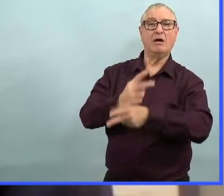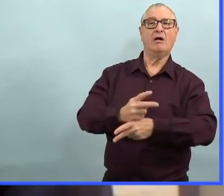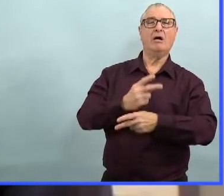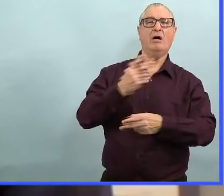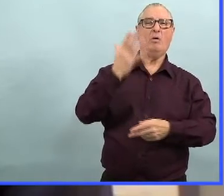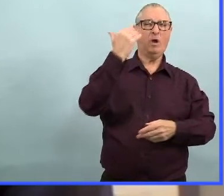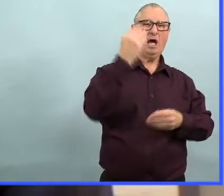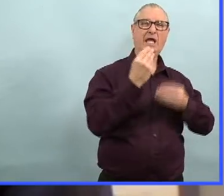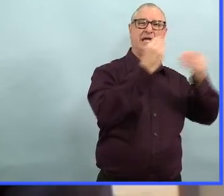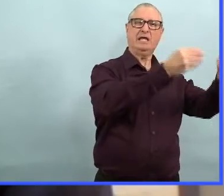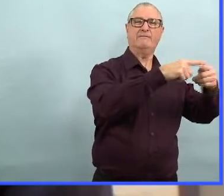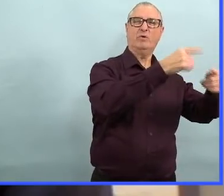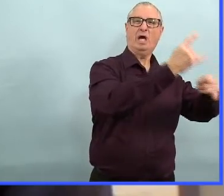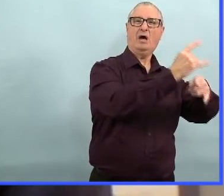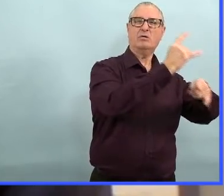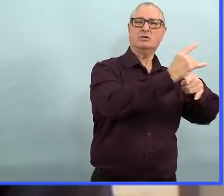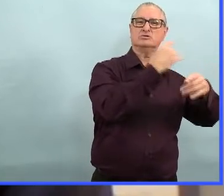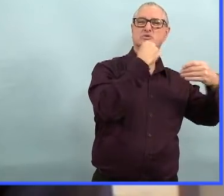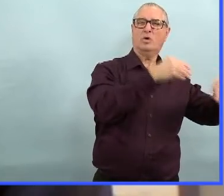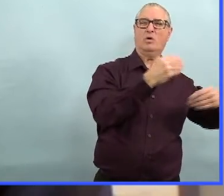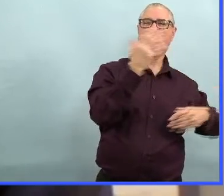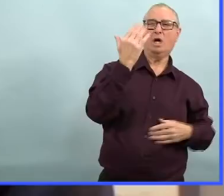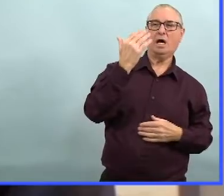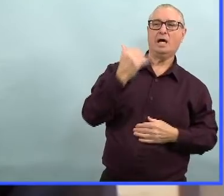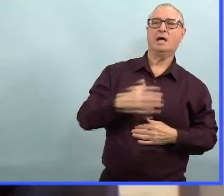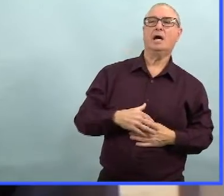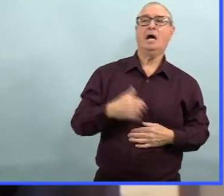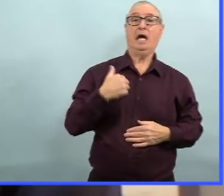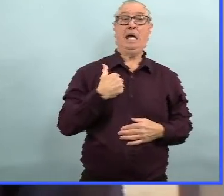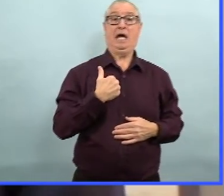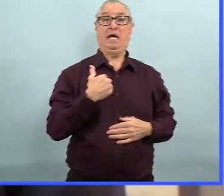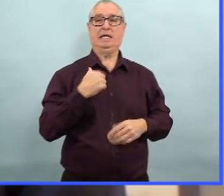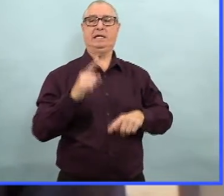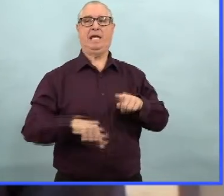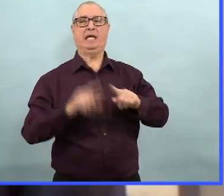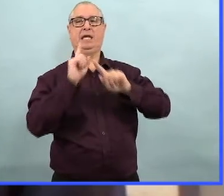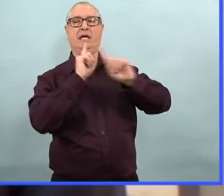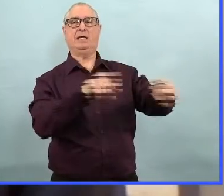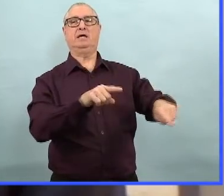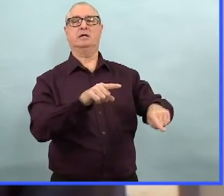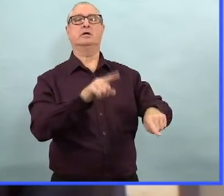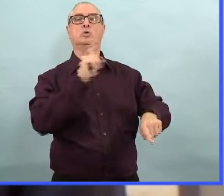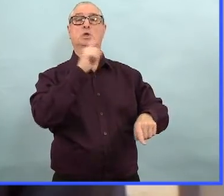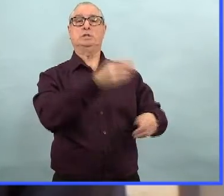communications team here see if they can provide anything further for you all right thank you